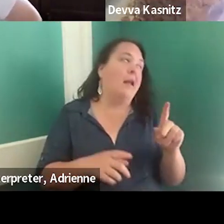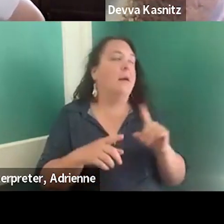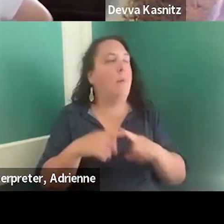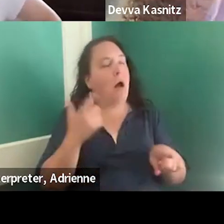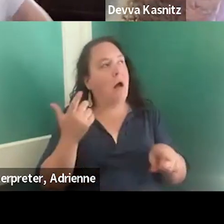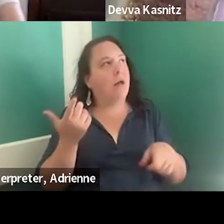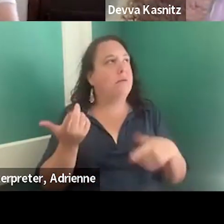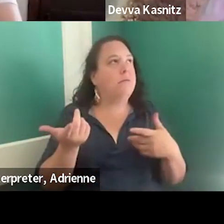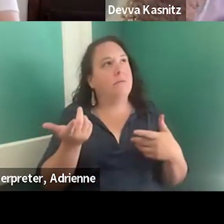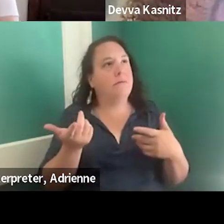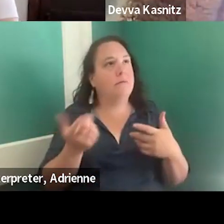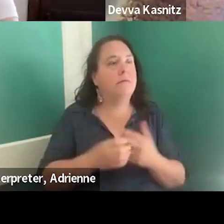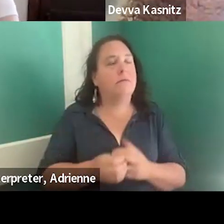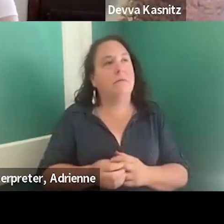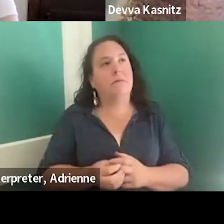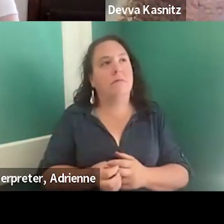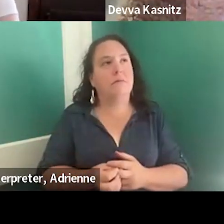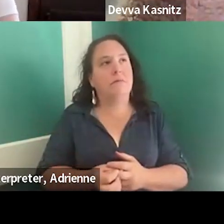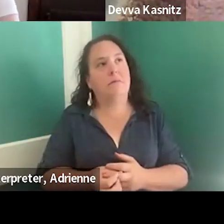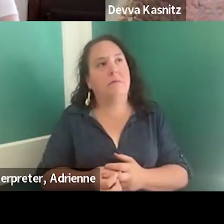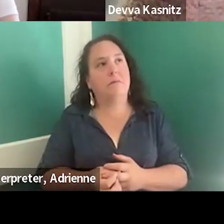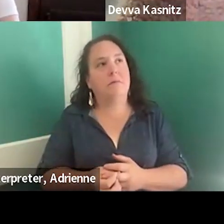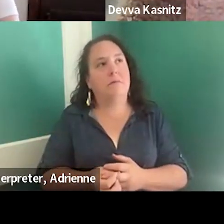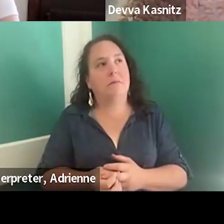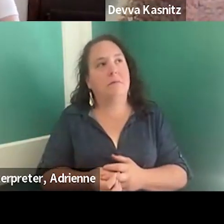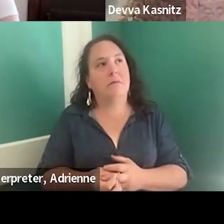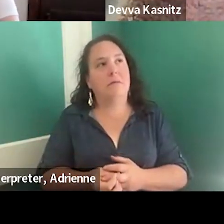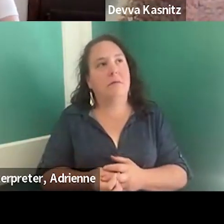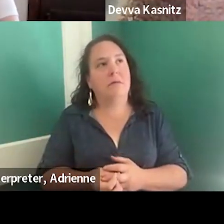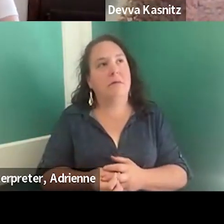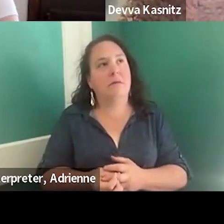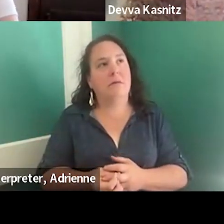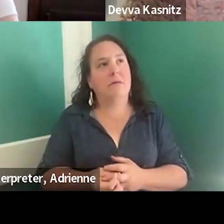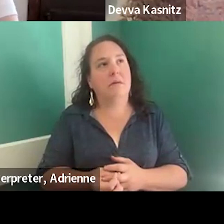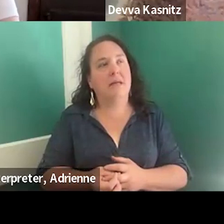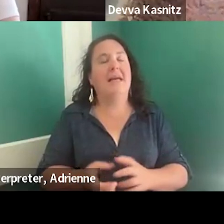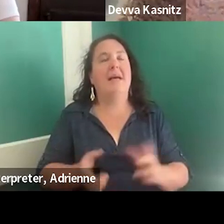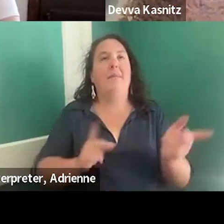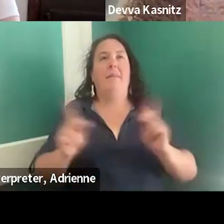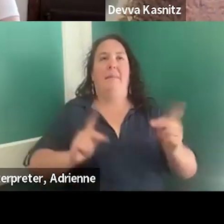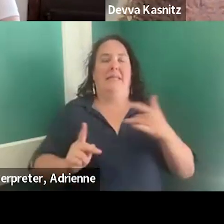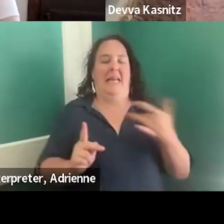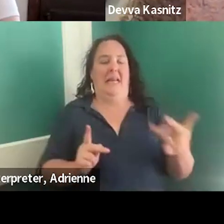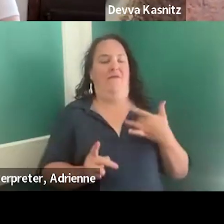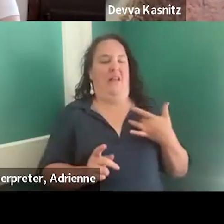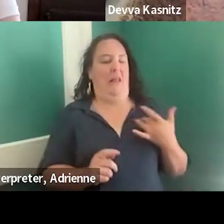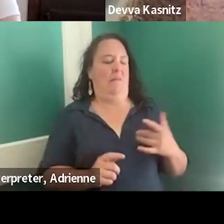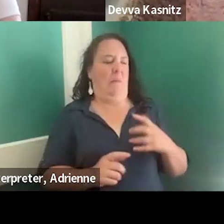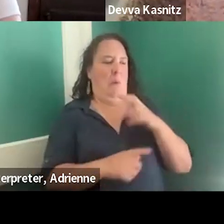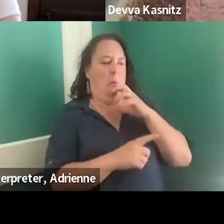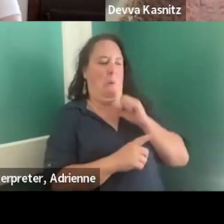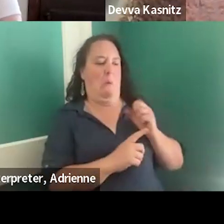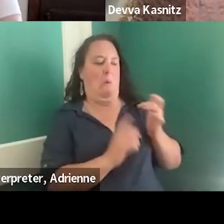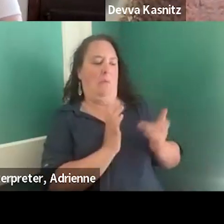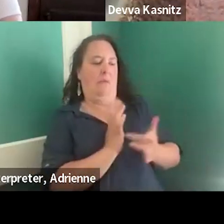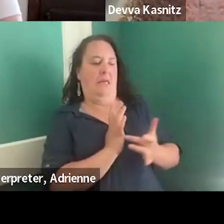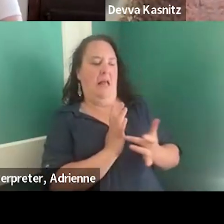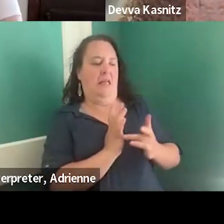A lot of people are really hesitant to use existing disability technology. Sometimes because it's made really ugly,